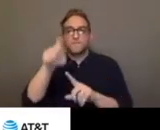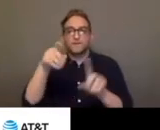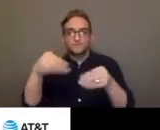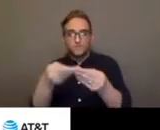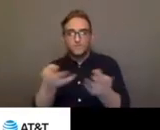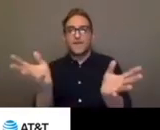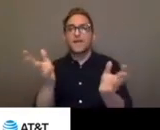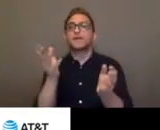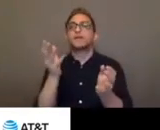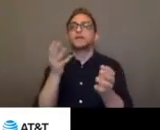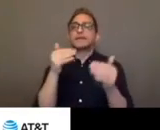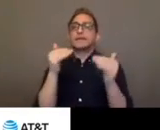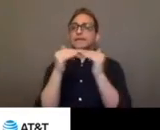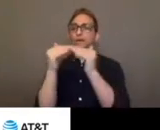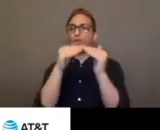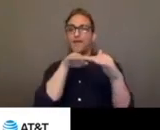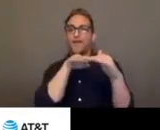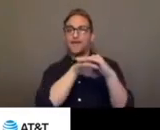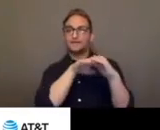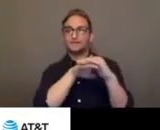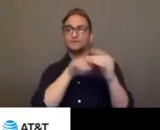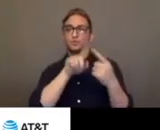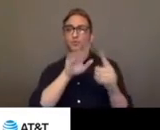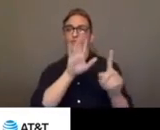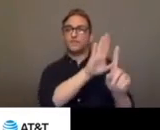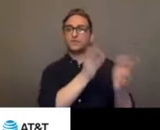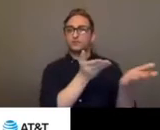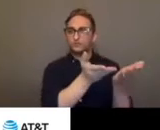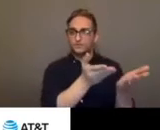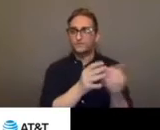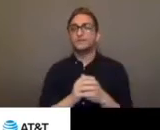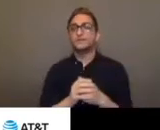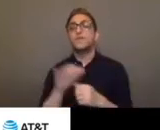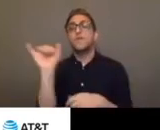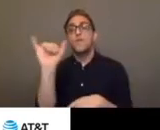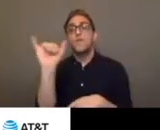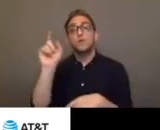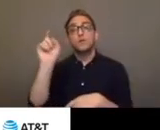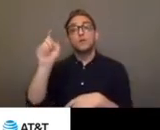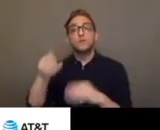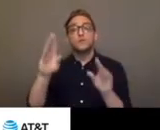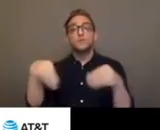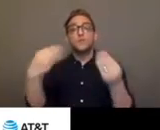equal access to goods and services. They also must provide appropriate auxiliary